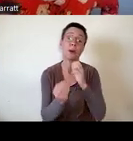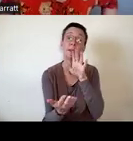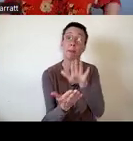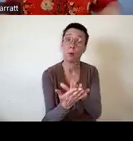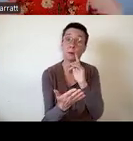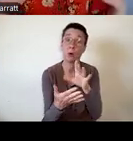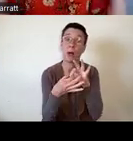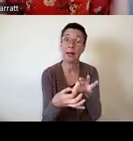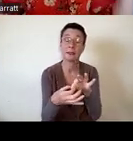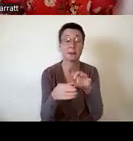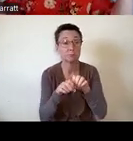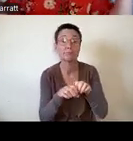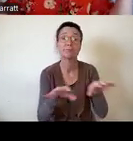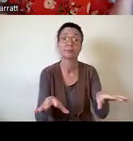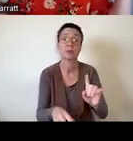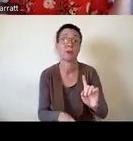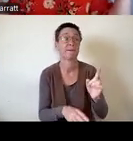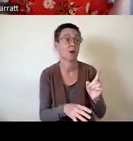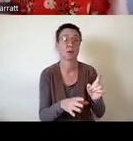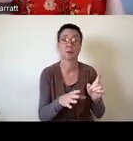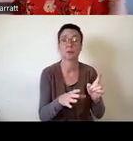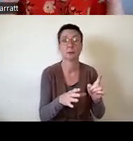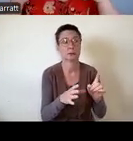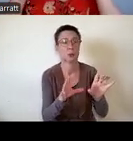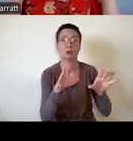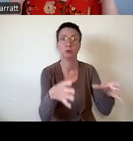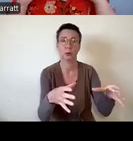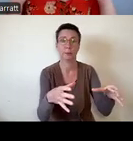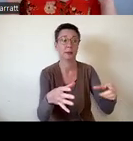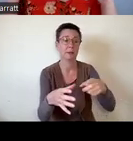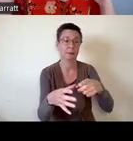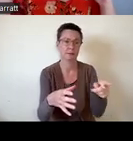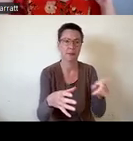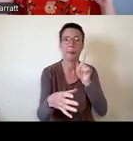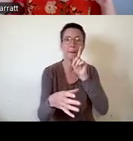and it goes out to your first-degree connections. Those are the ones in pink just above you.